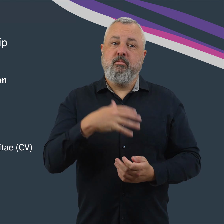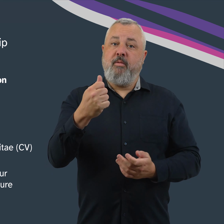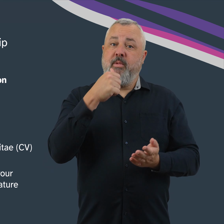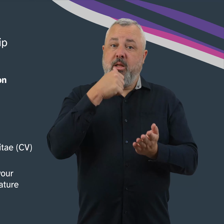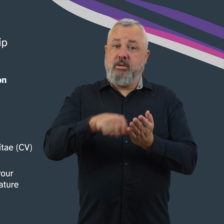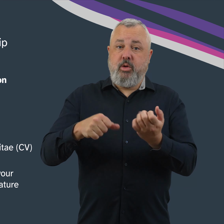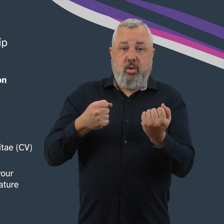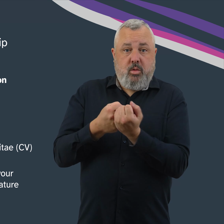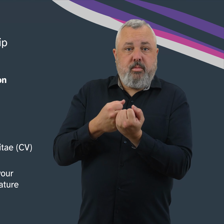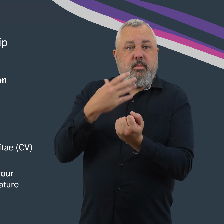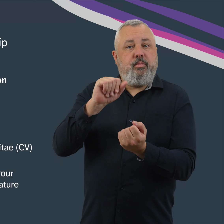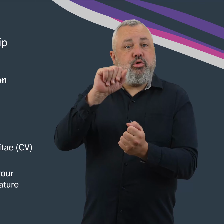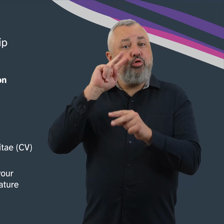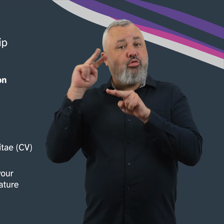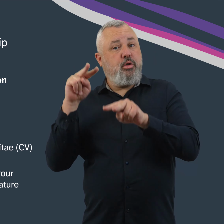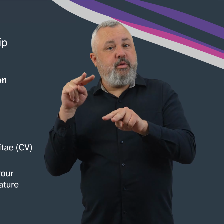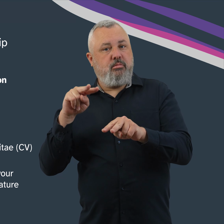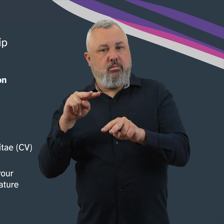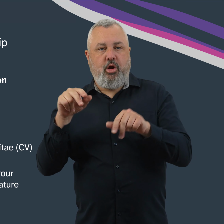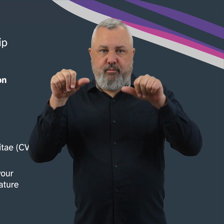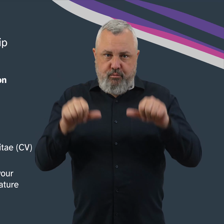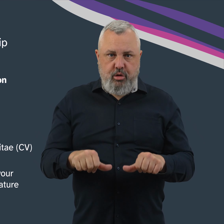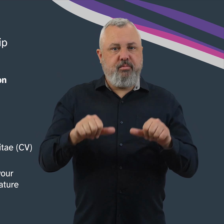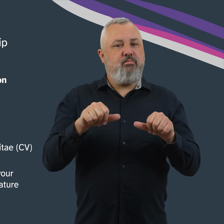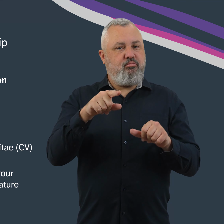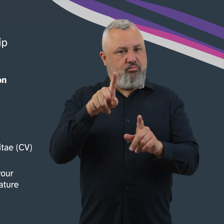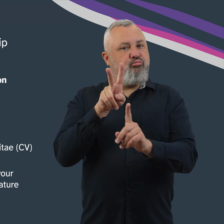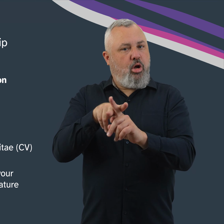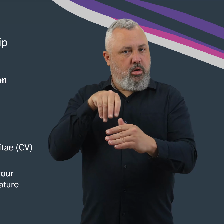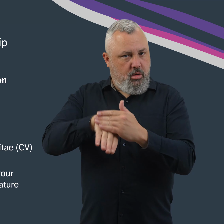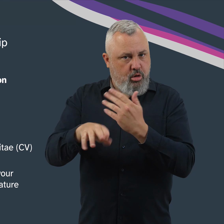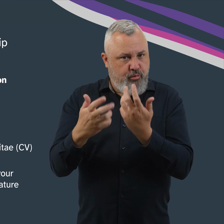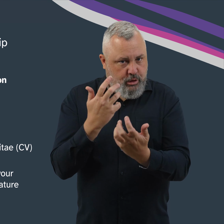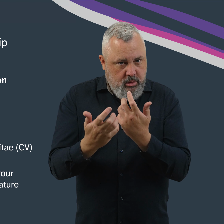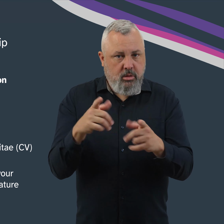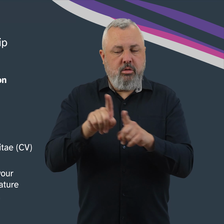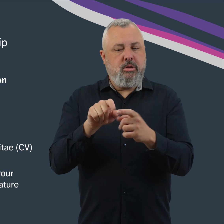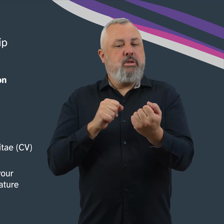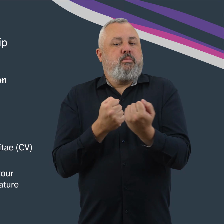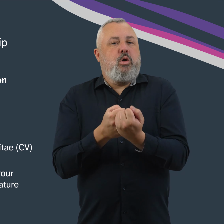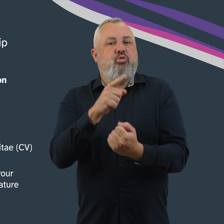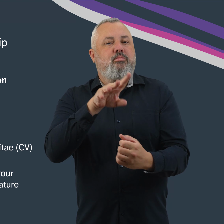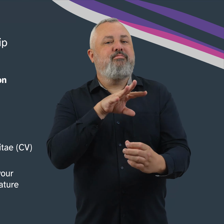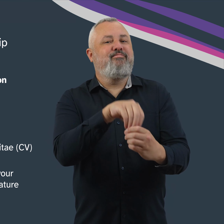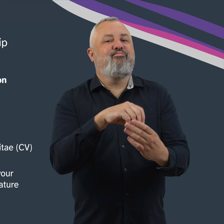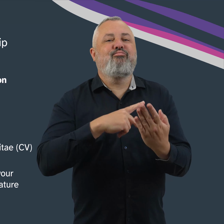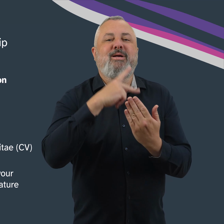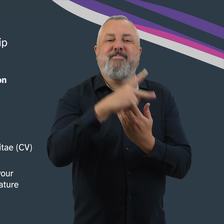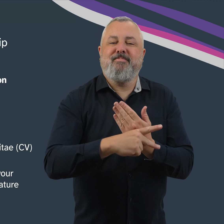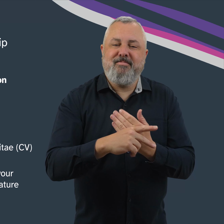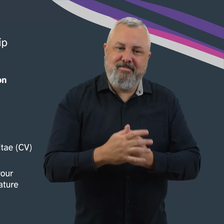obtained a letter of support from your supervisor confirming your candidature and support for your participation,